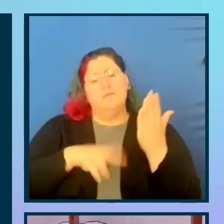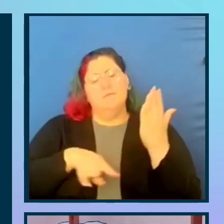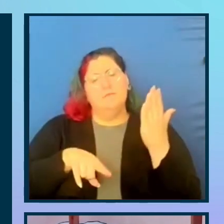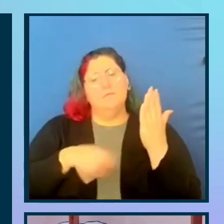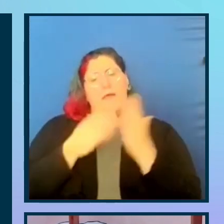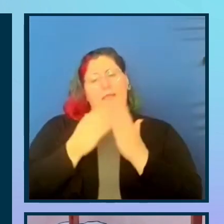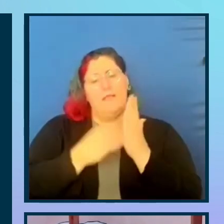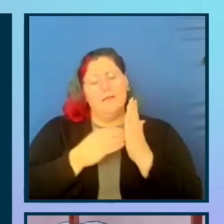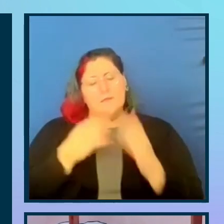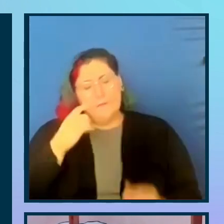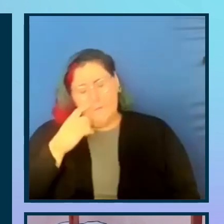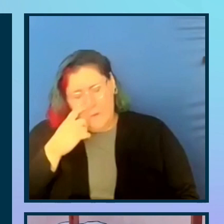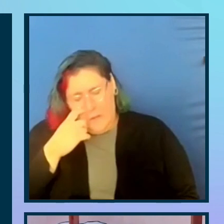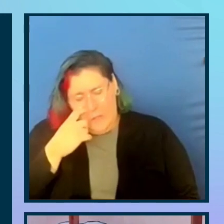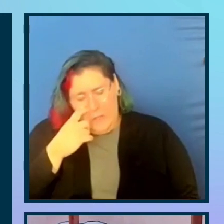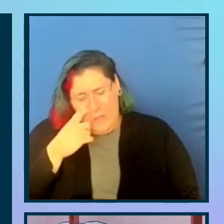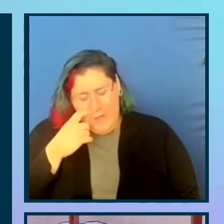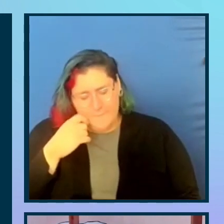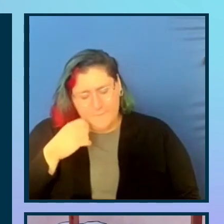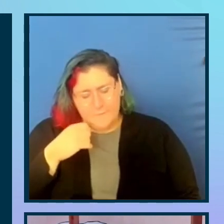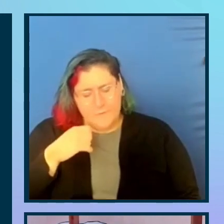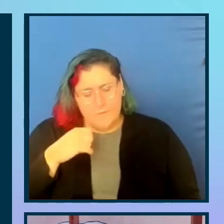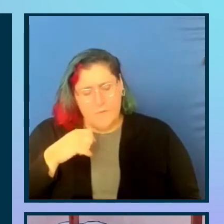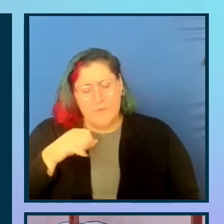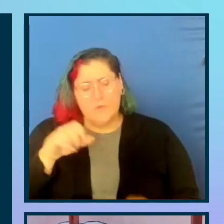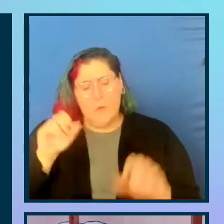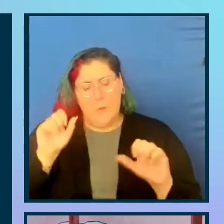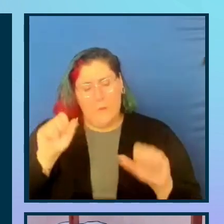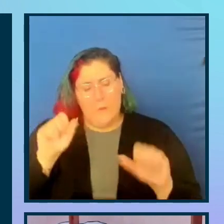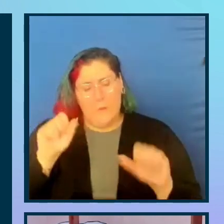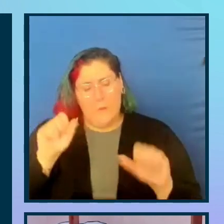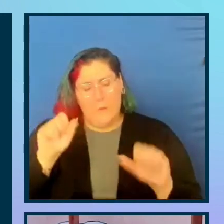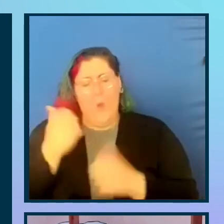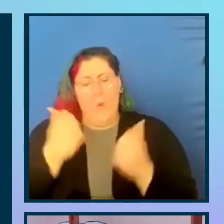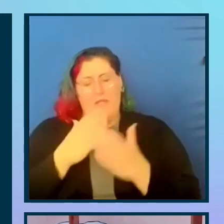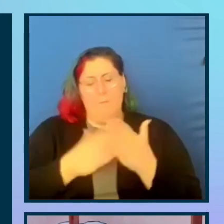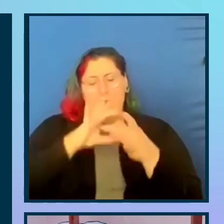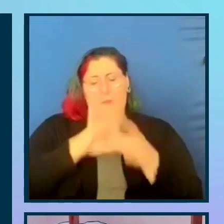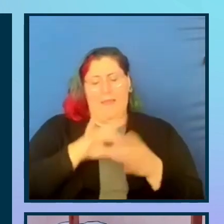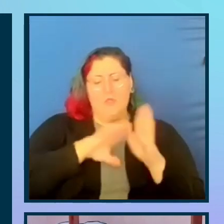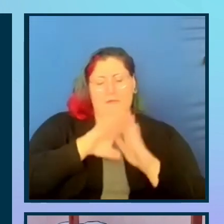"Okay, what's relevant; what's not?" Additionally, the rules